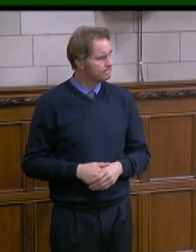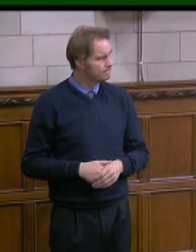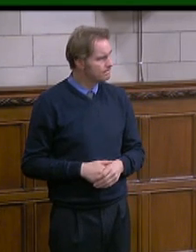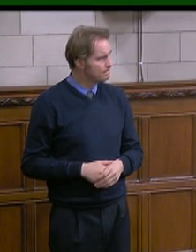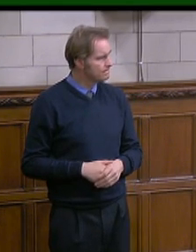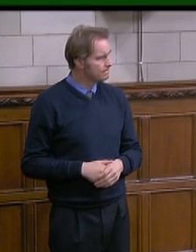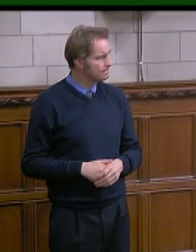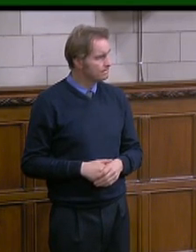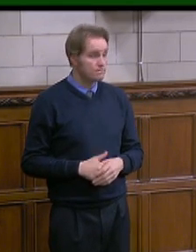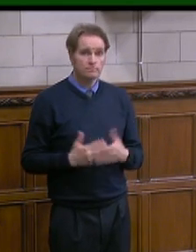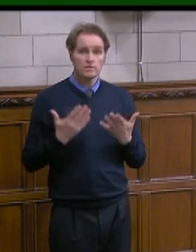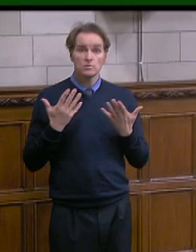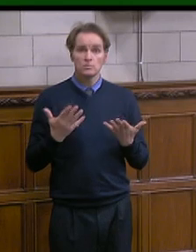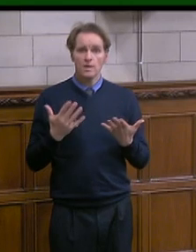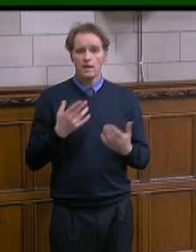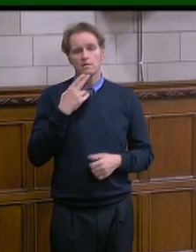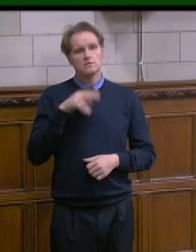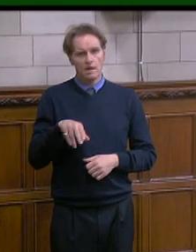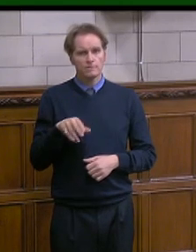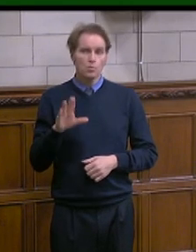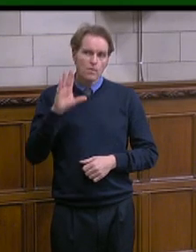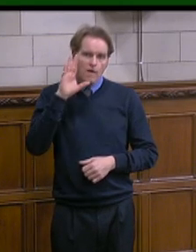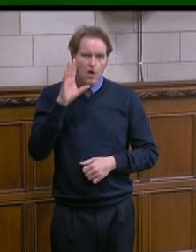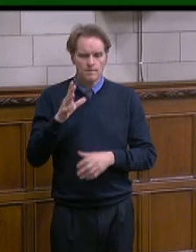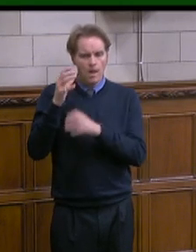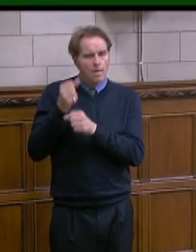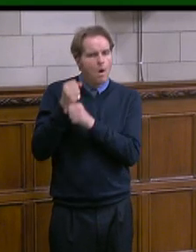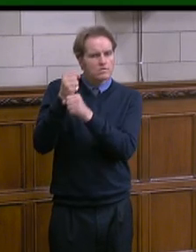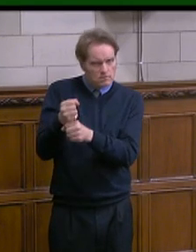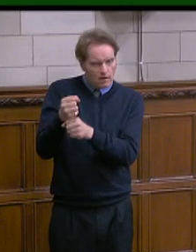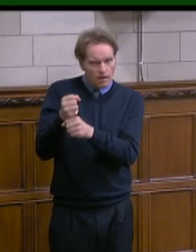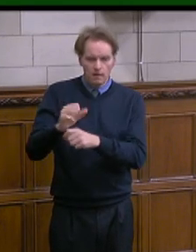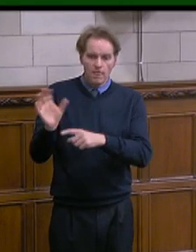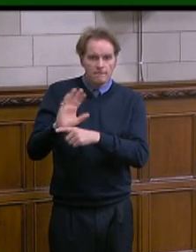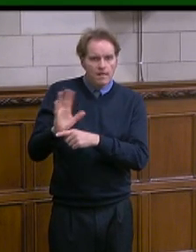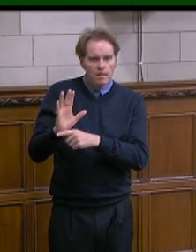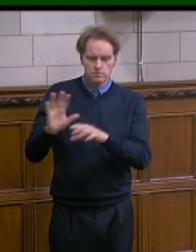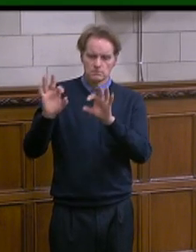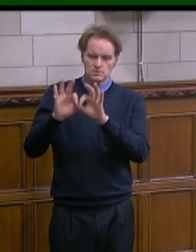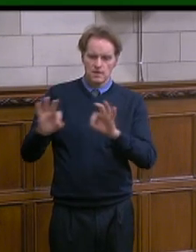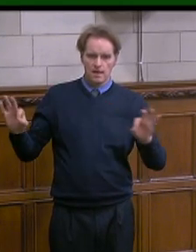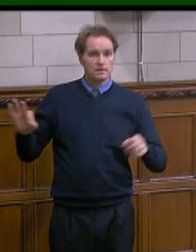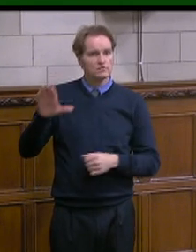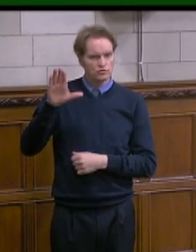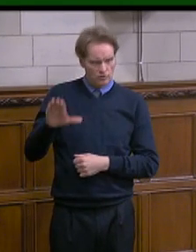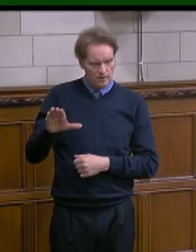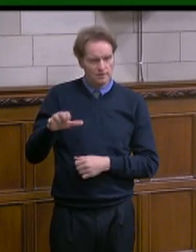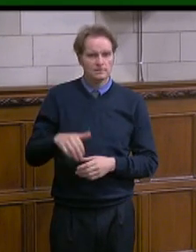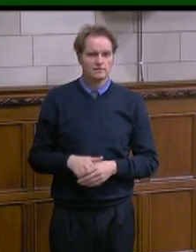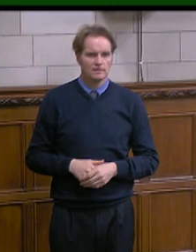We have heard a lot about the Oscars and the win for “The Silent Child”, about Rachel